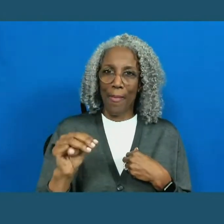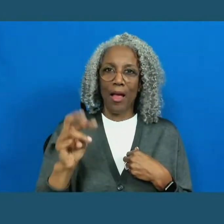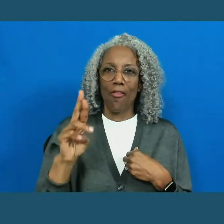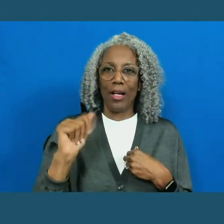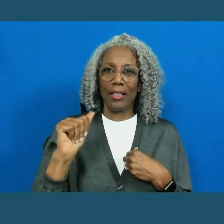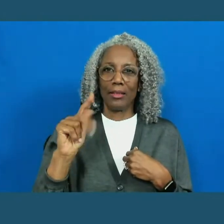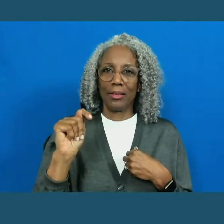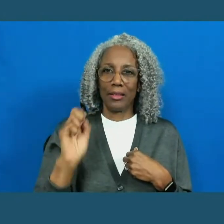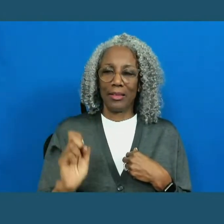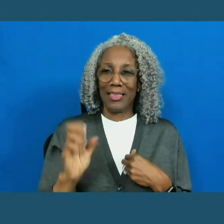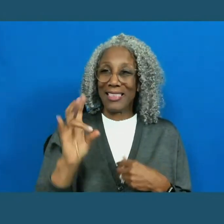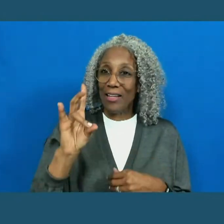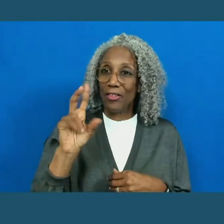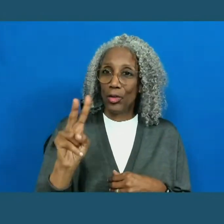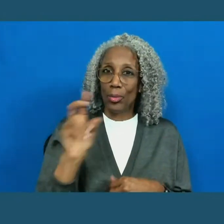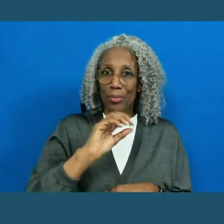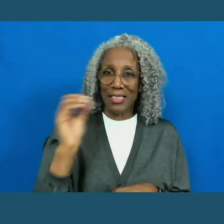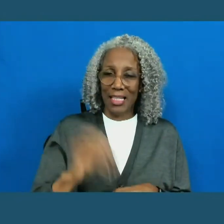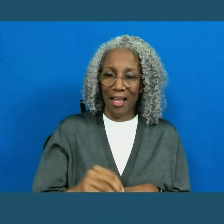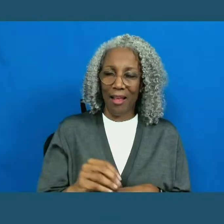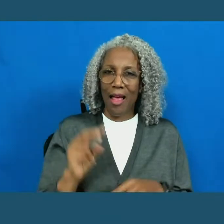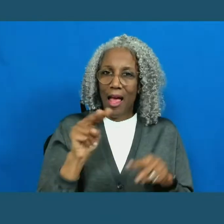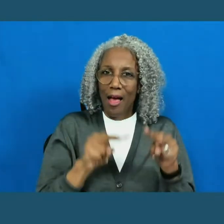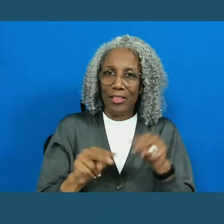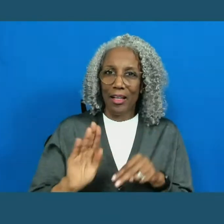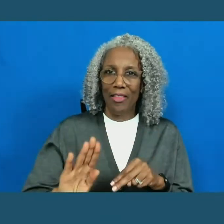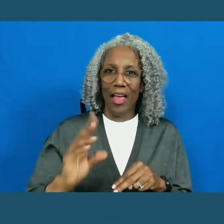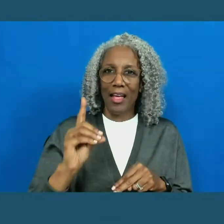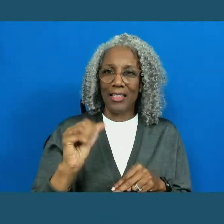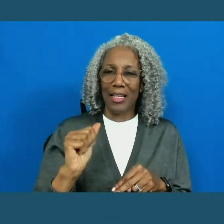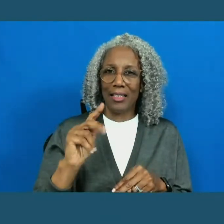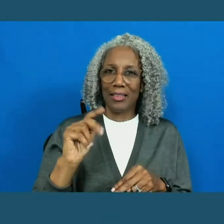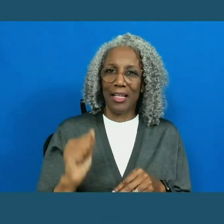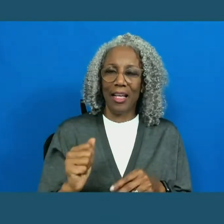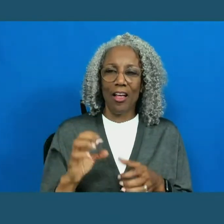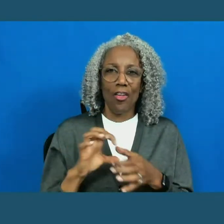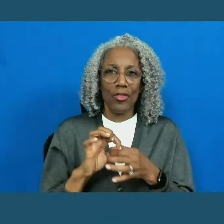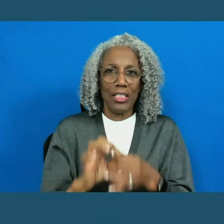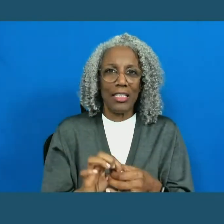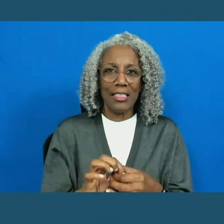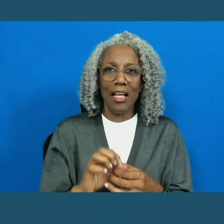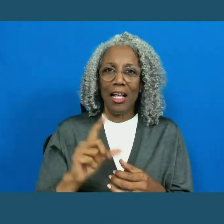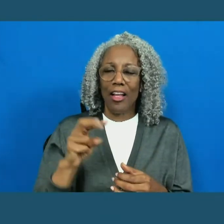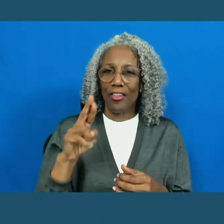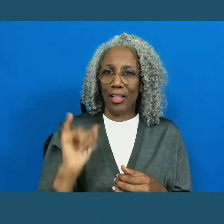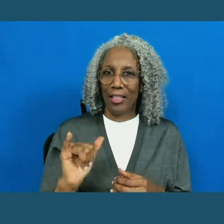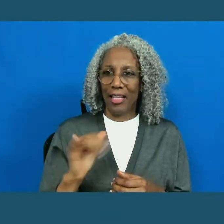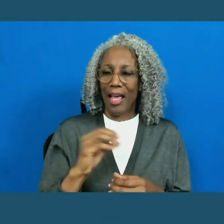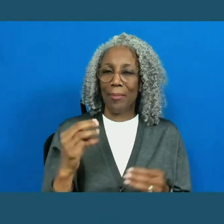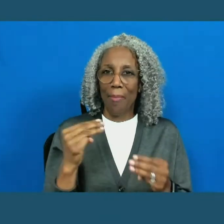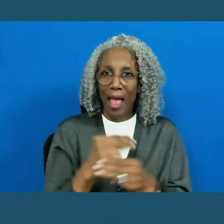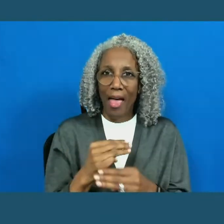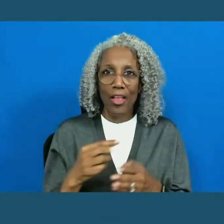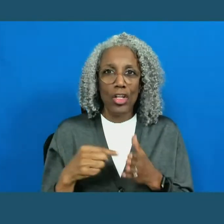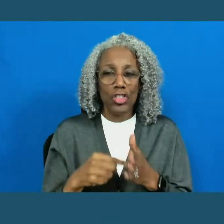and brown. It has a farms rate of 72. And I was looking at the school's data and the data from